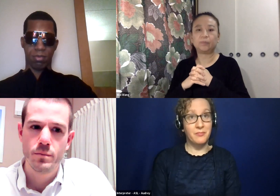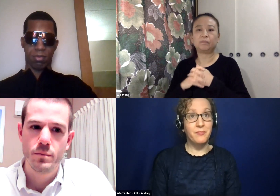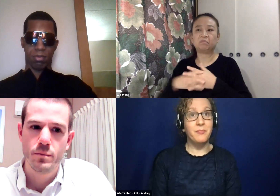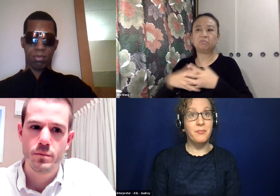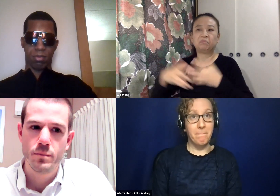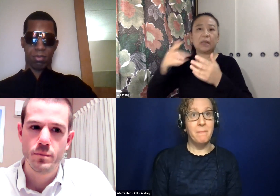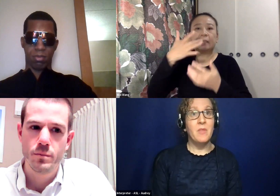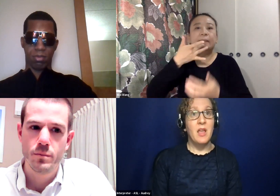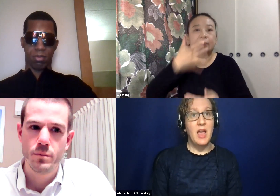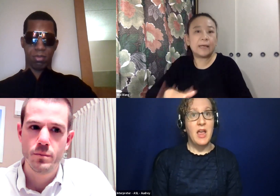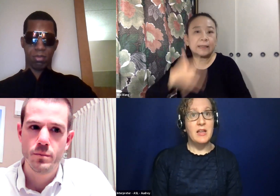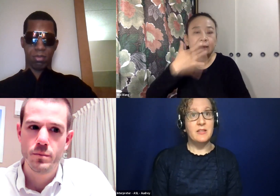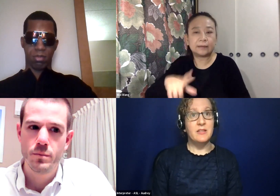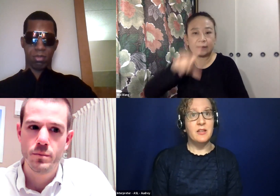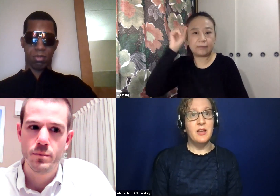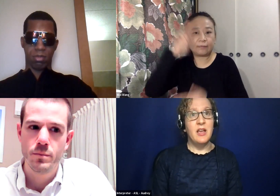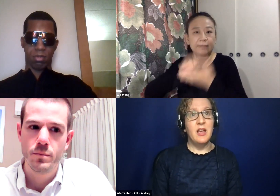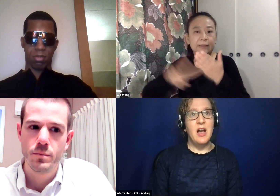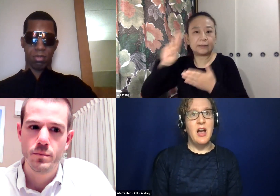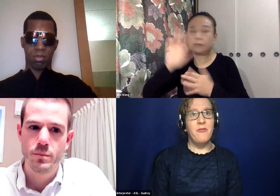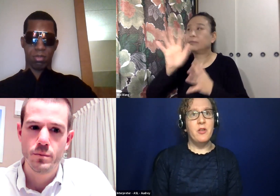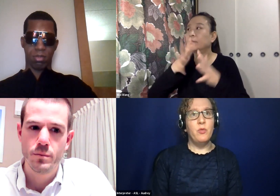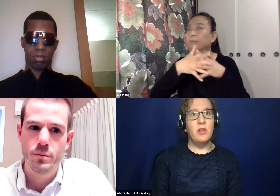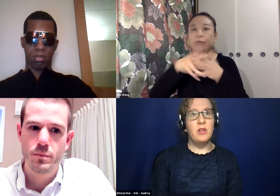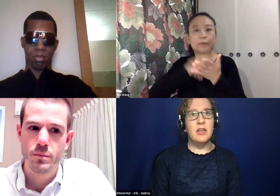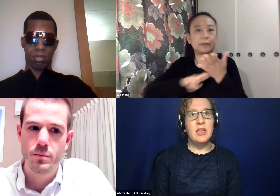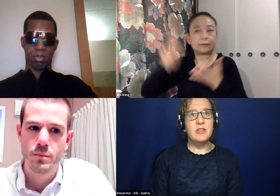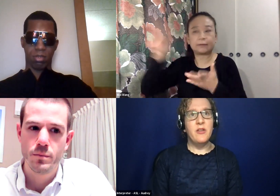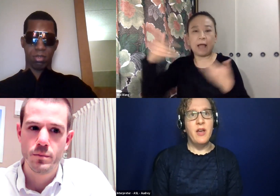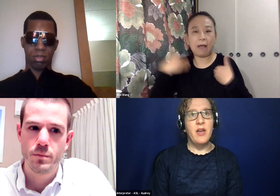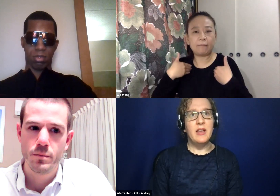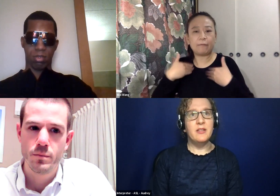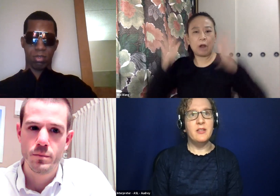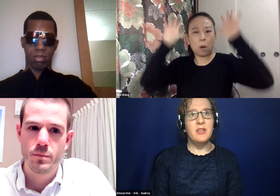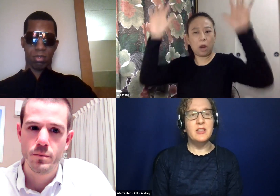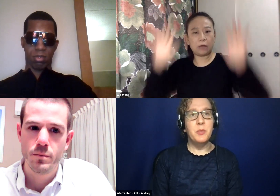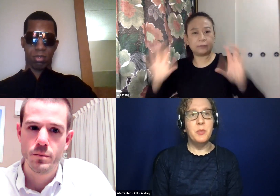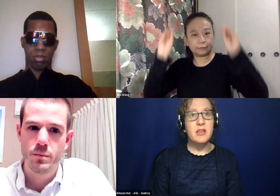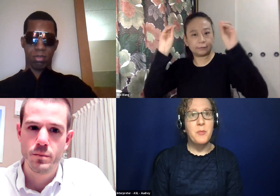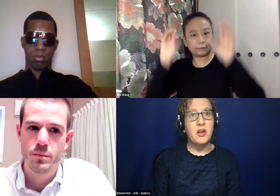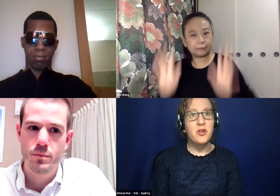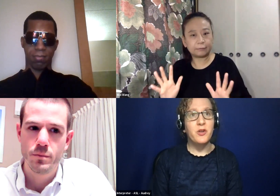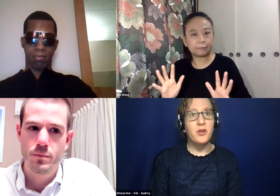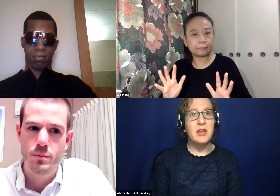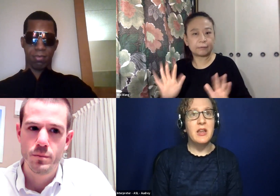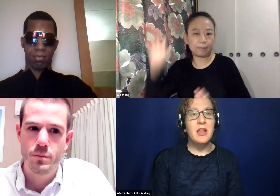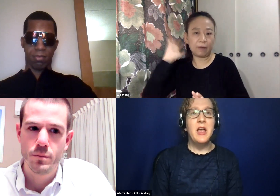And I feel really lucky to have had the experience at American University,